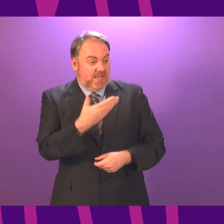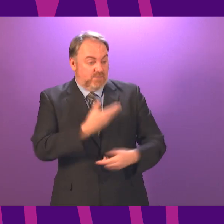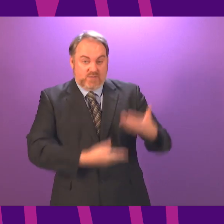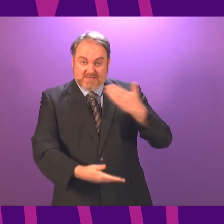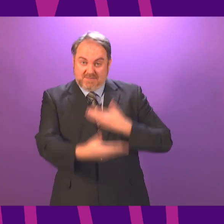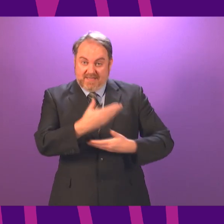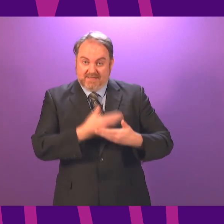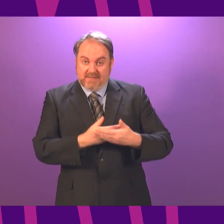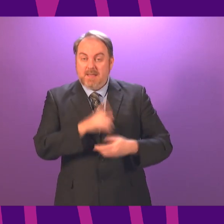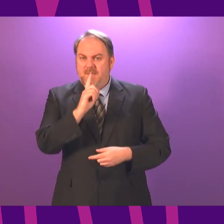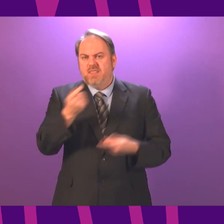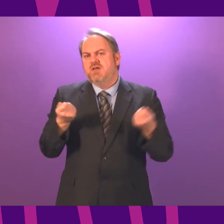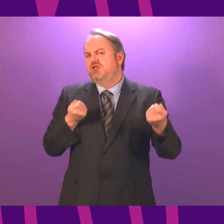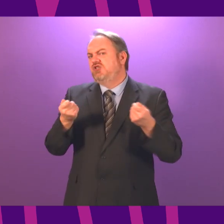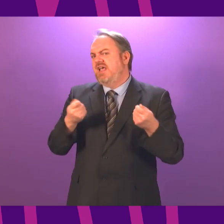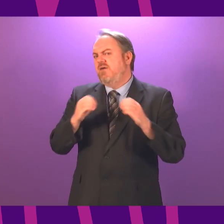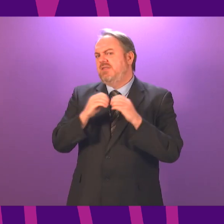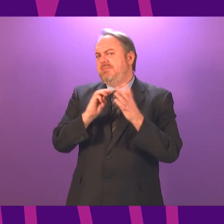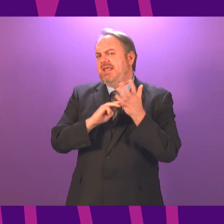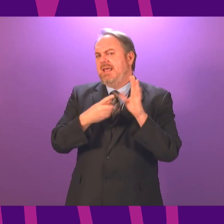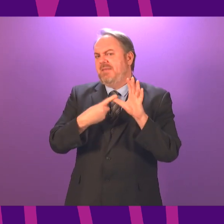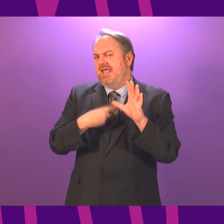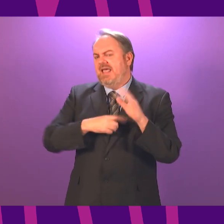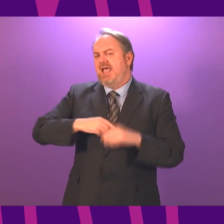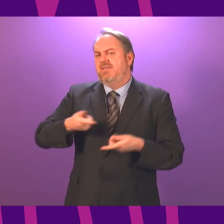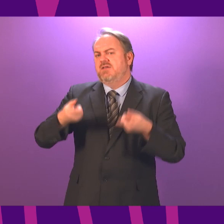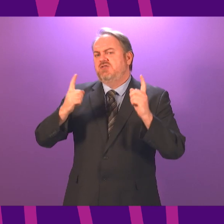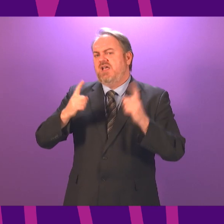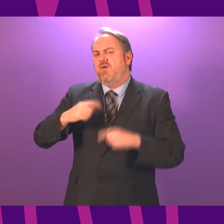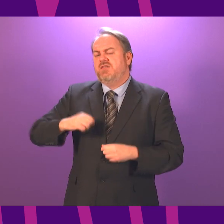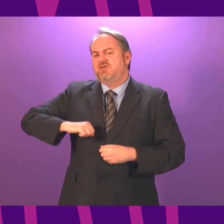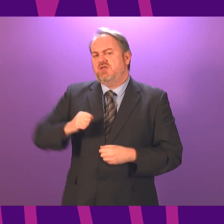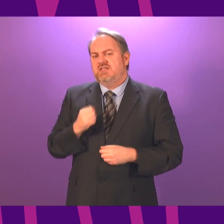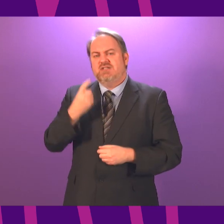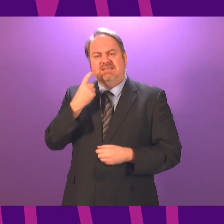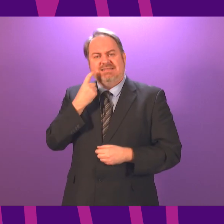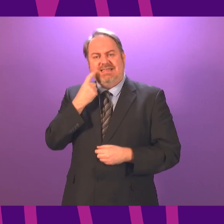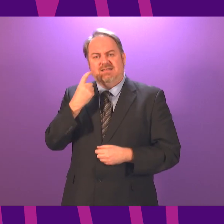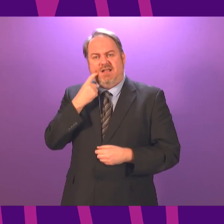The chairs of the British Medical Association Scotland’s general practitioners committee and the British Dental Association’s Scottish committee have raised concerns about the